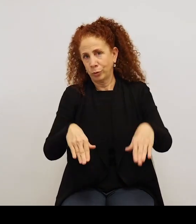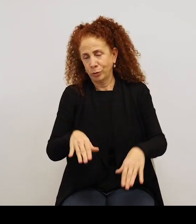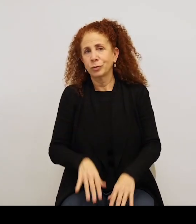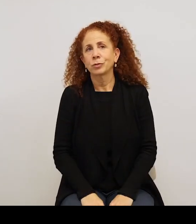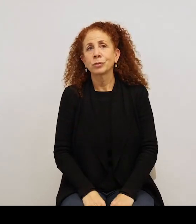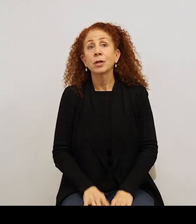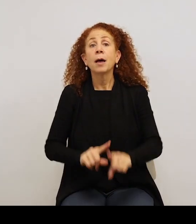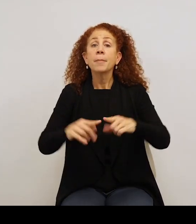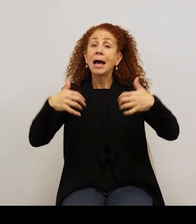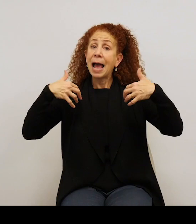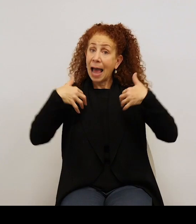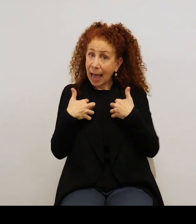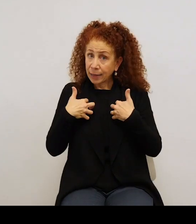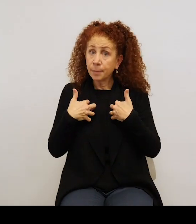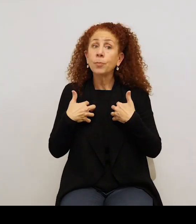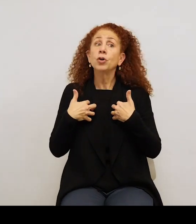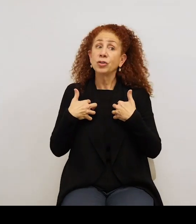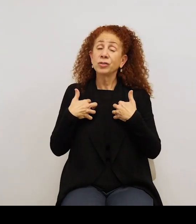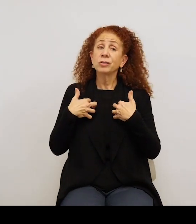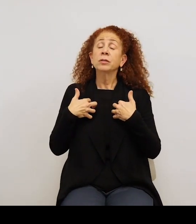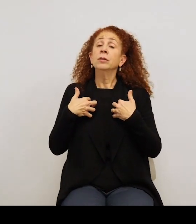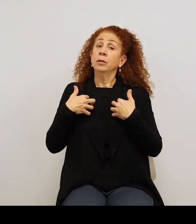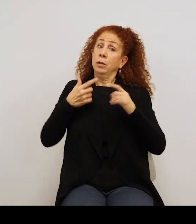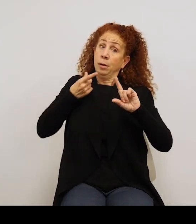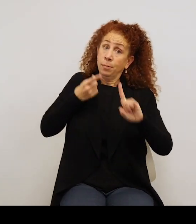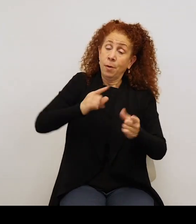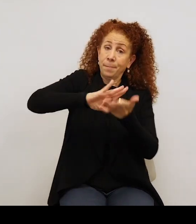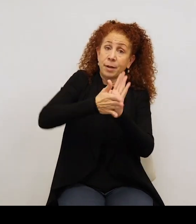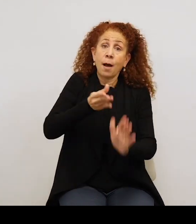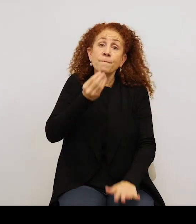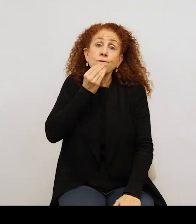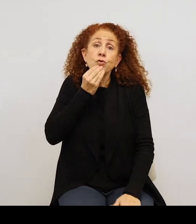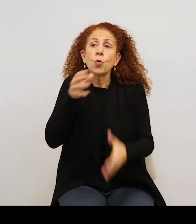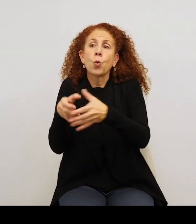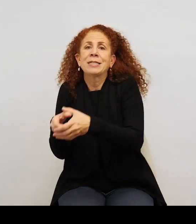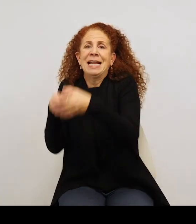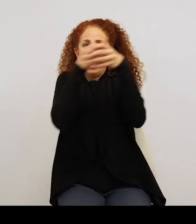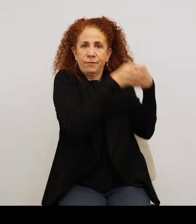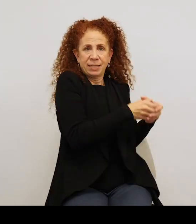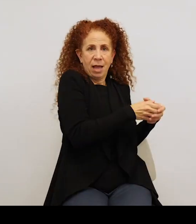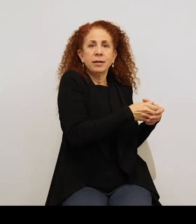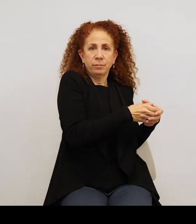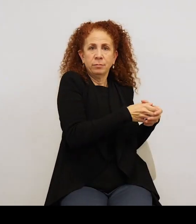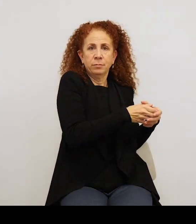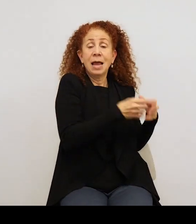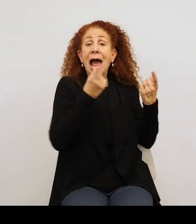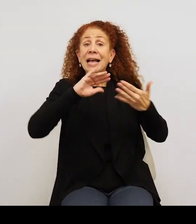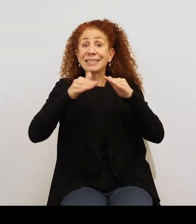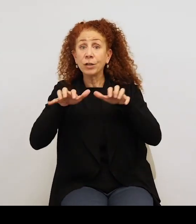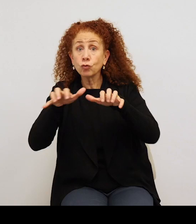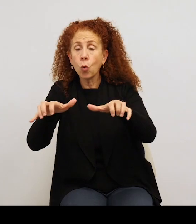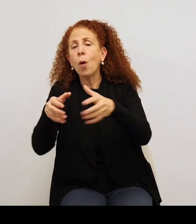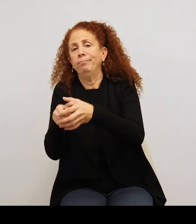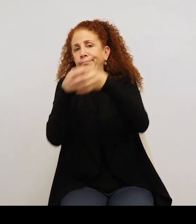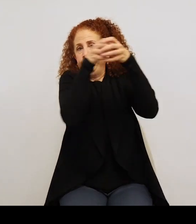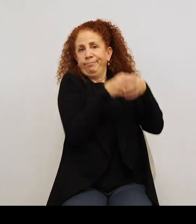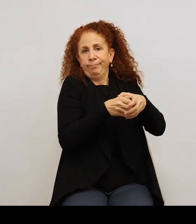But animals destined to become food were increasingly taken out of sight in the growing metropolis of the 19th century.